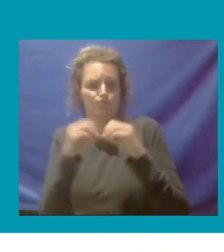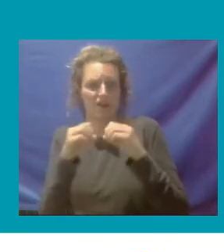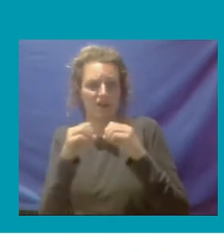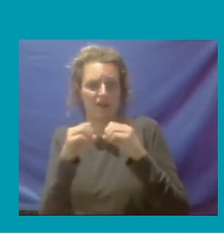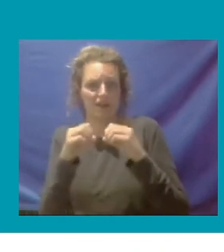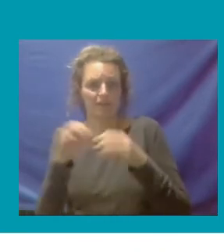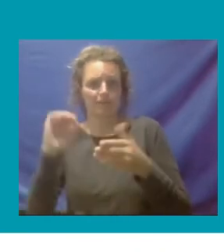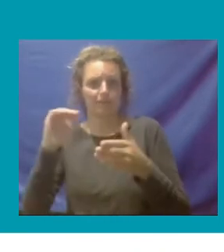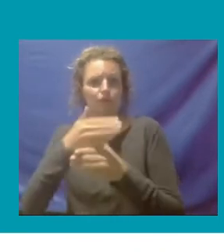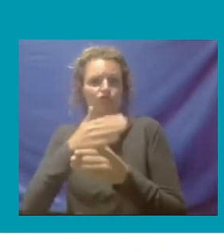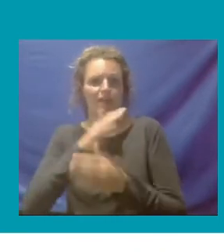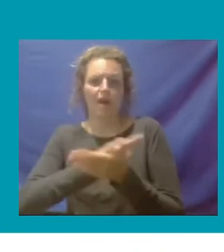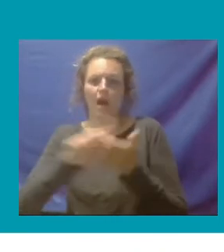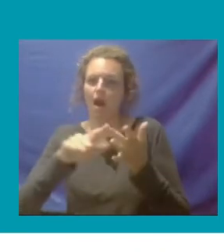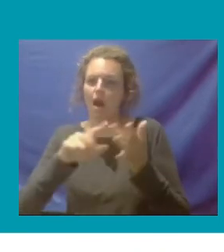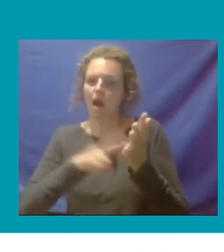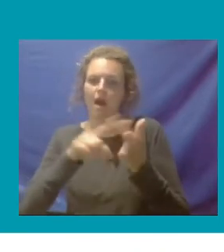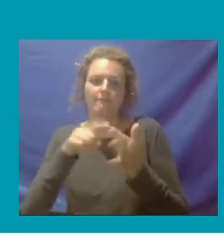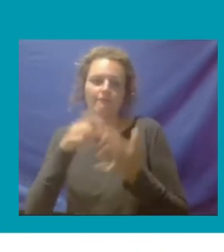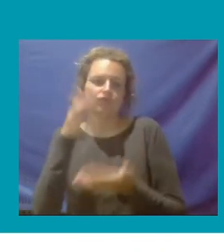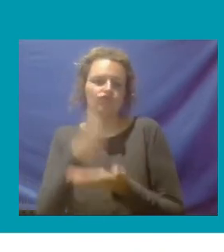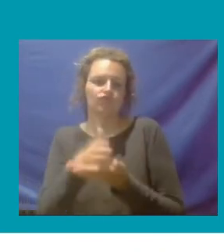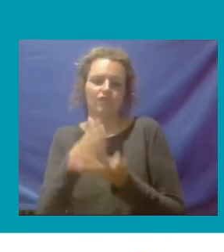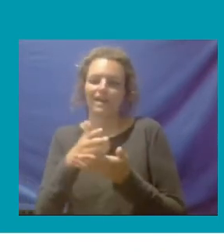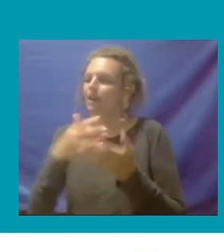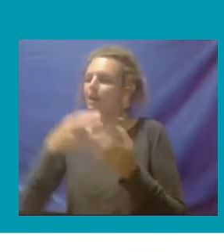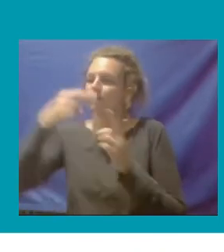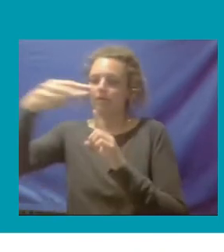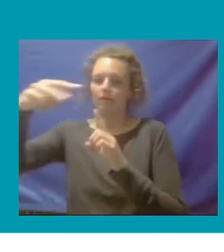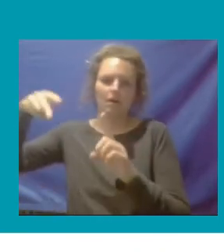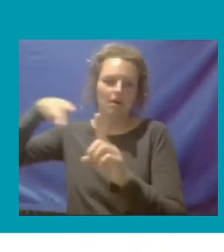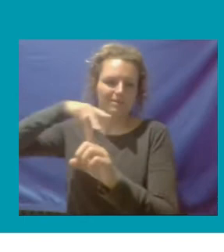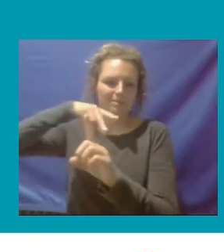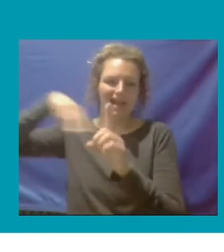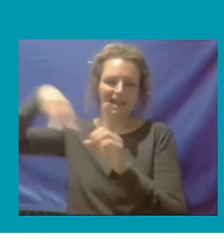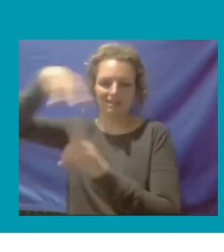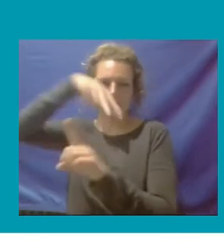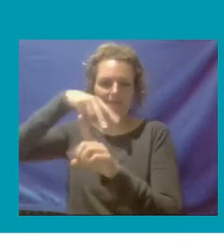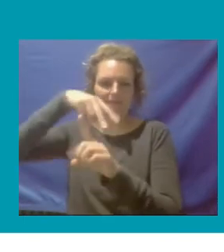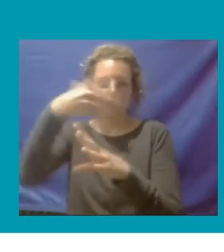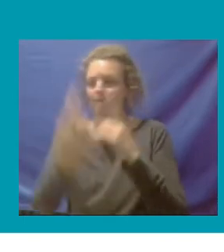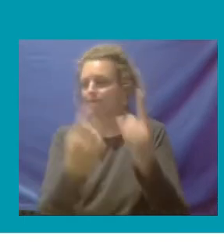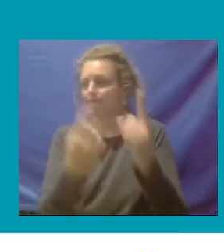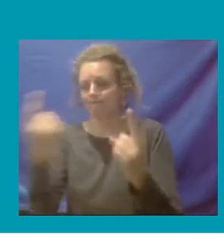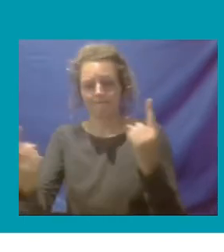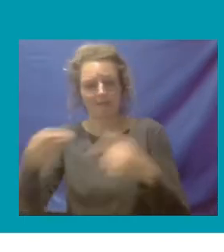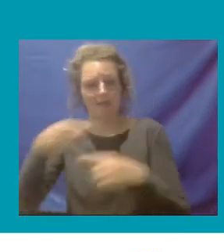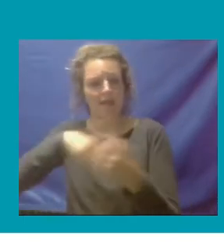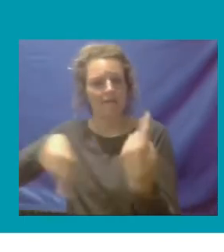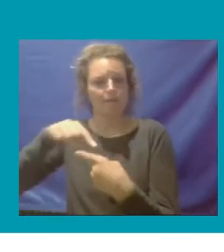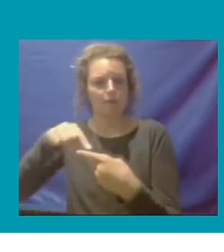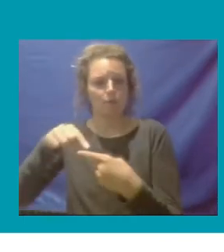However, the best way to resolve this is for us all to work together, and it's something that has pretty